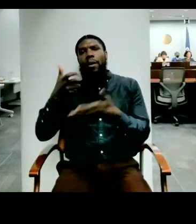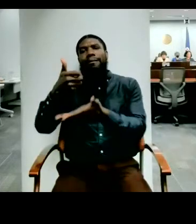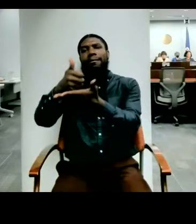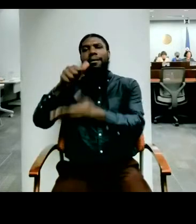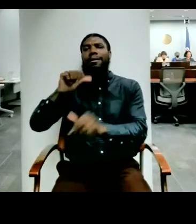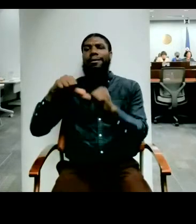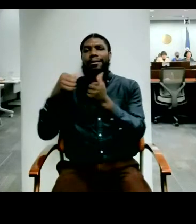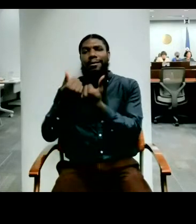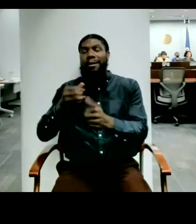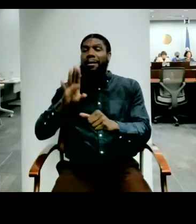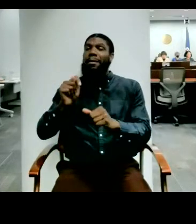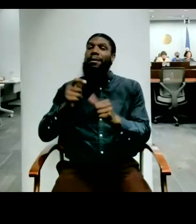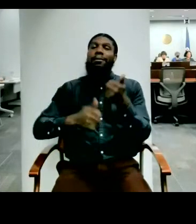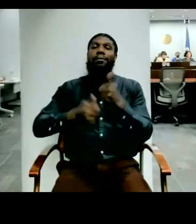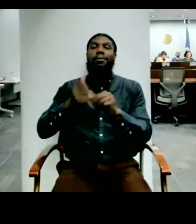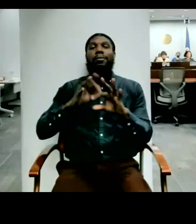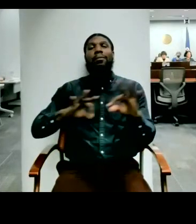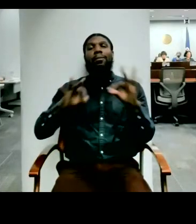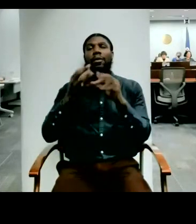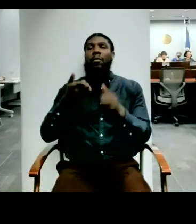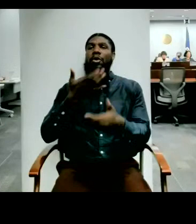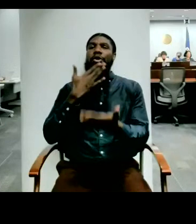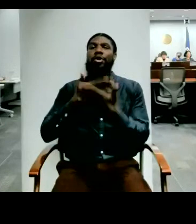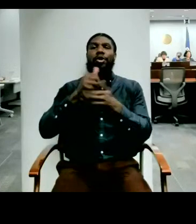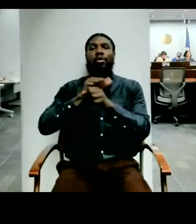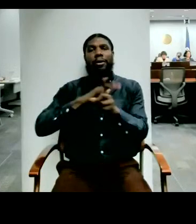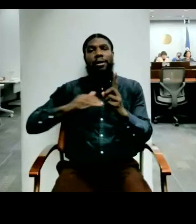most importantly employees with a good working place as I pointed out during my testimony.